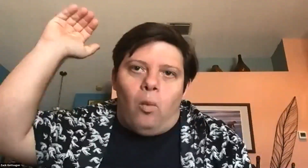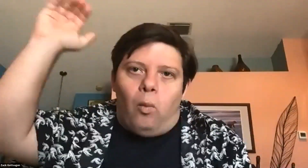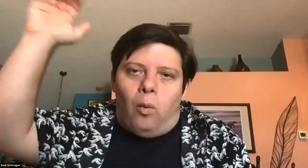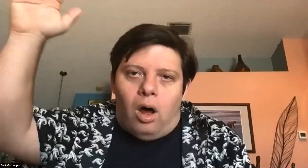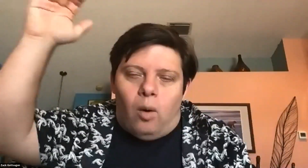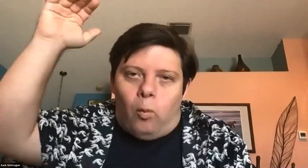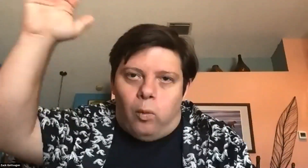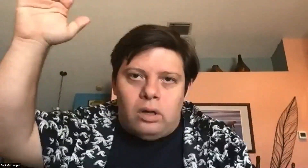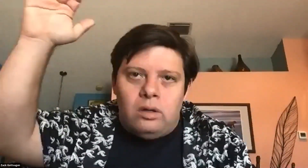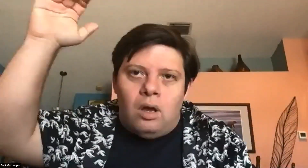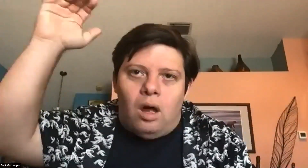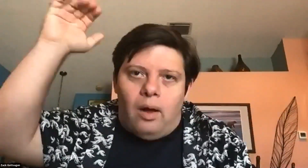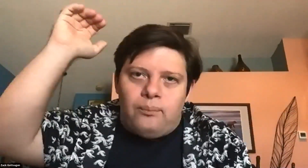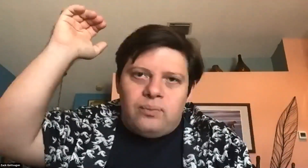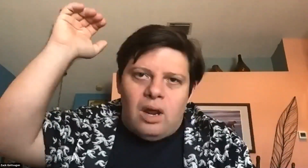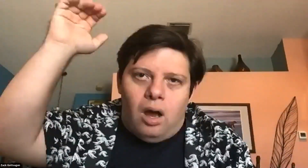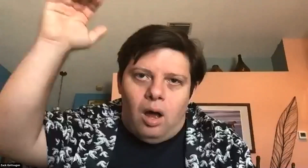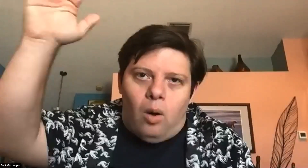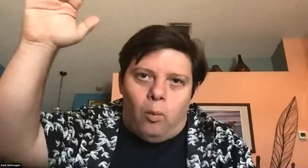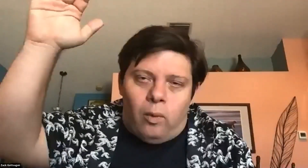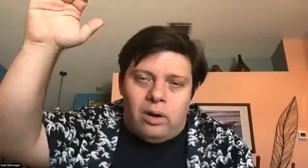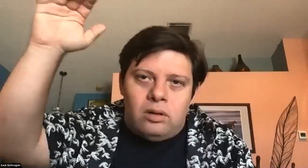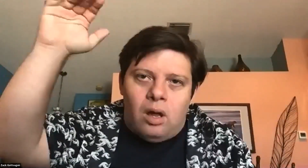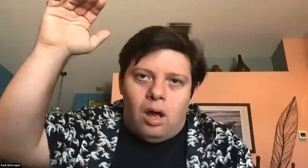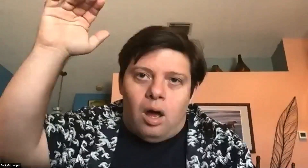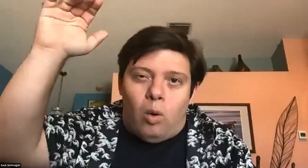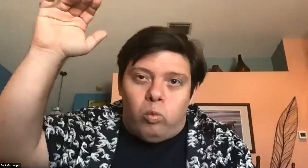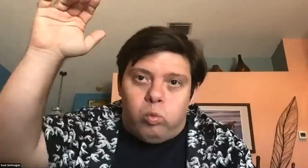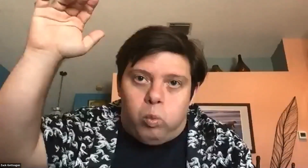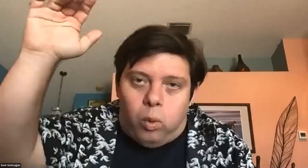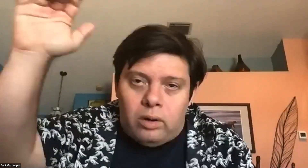Okay. Hold on. One